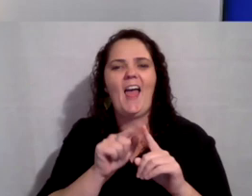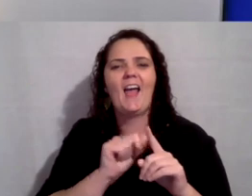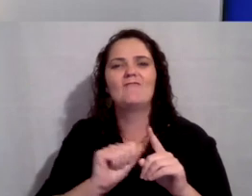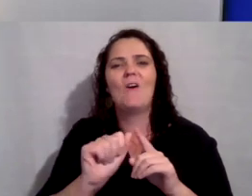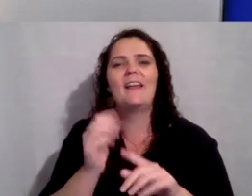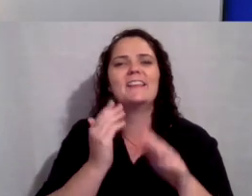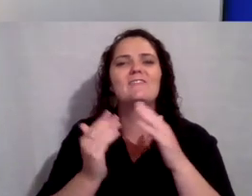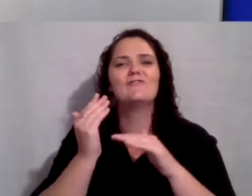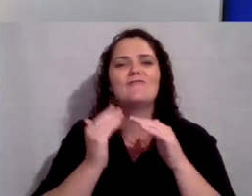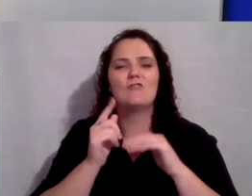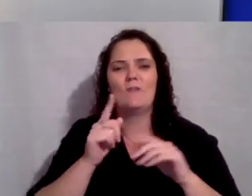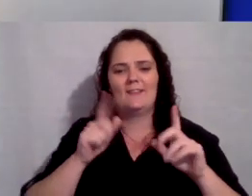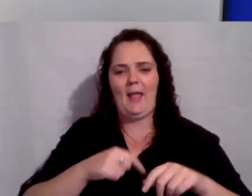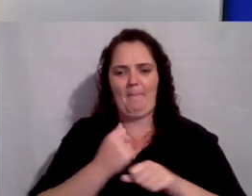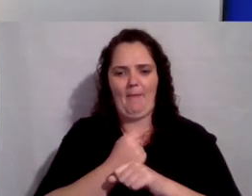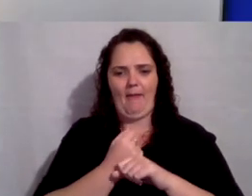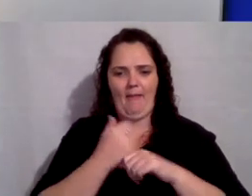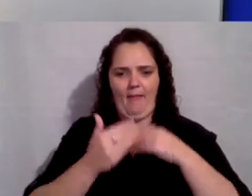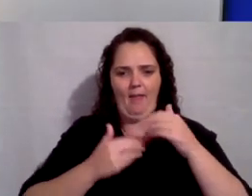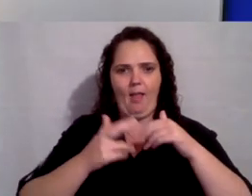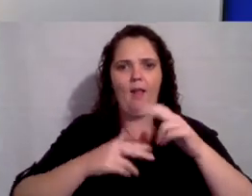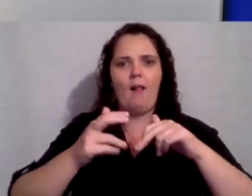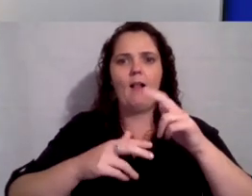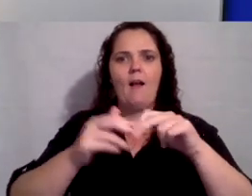its own production in your drawing and what we'll do is the